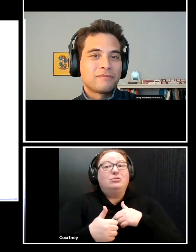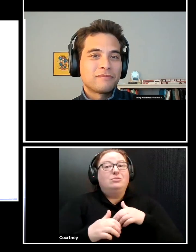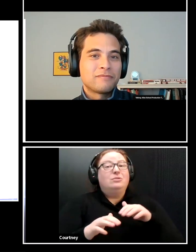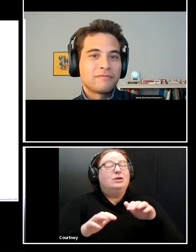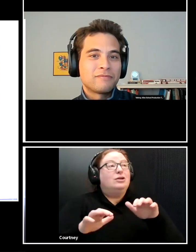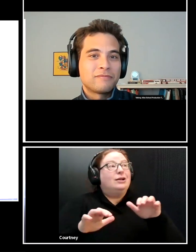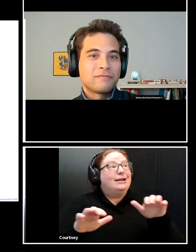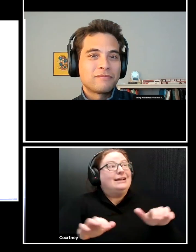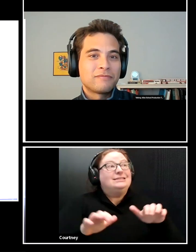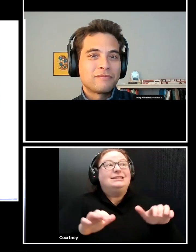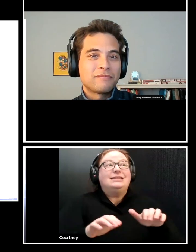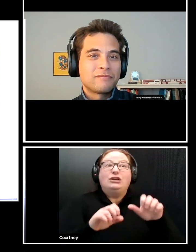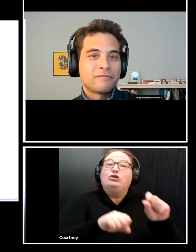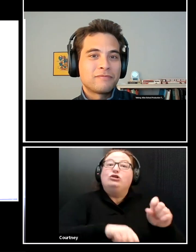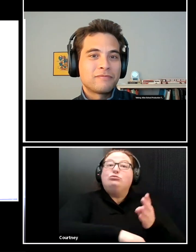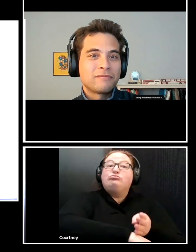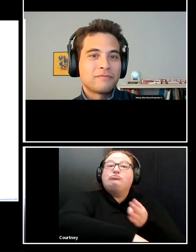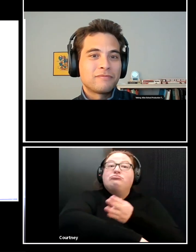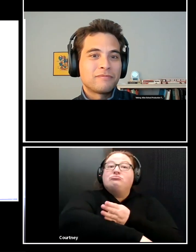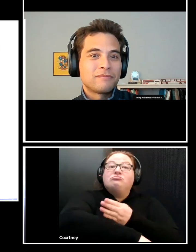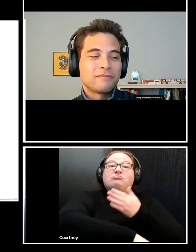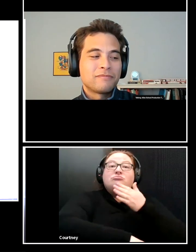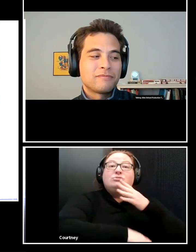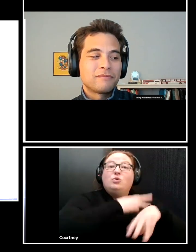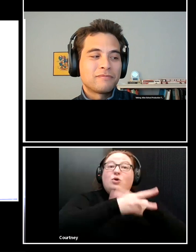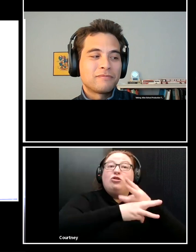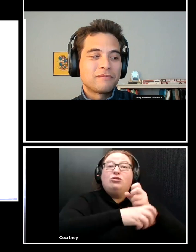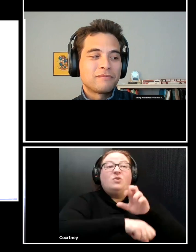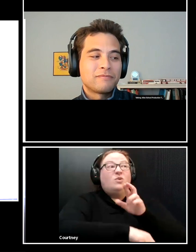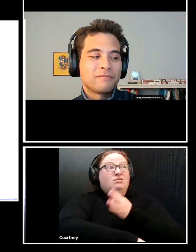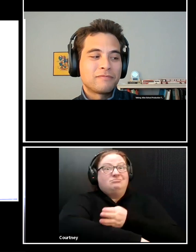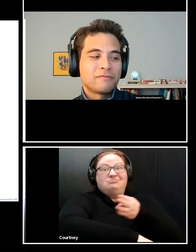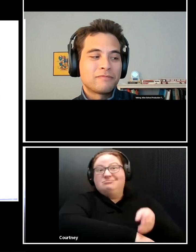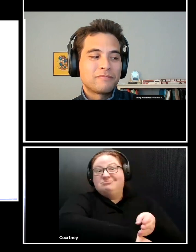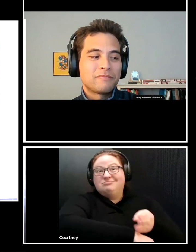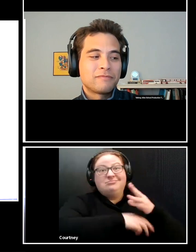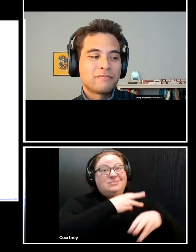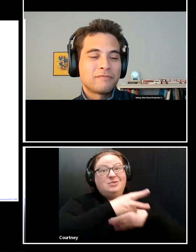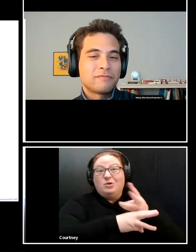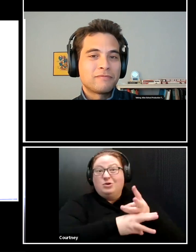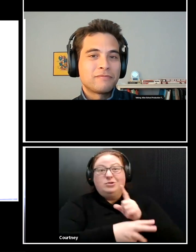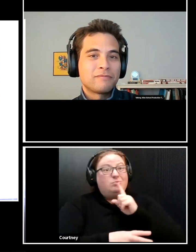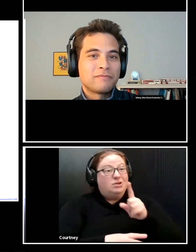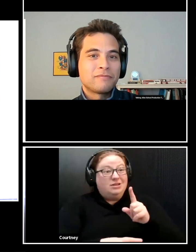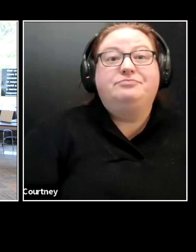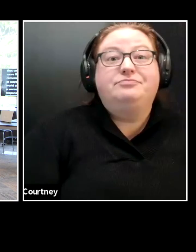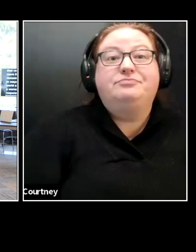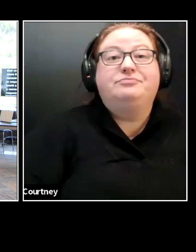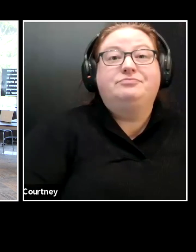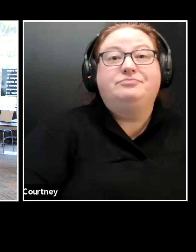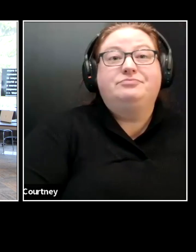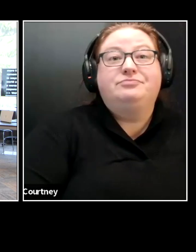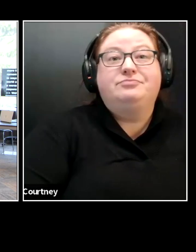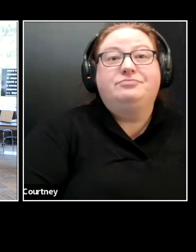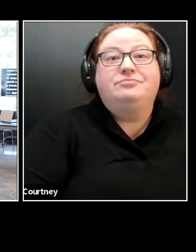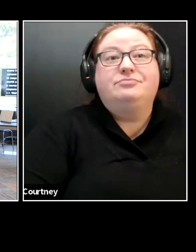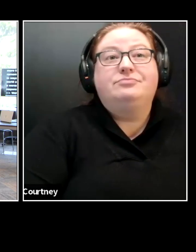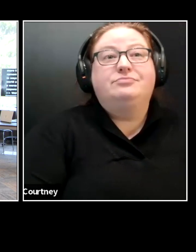better place or make it a worse place. Um and take that responsibility really seriously.